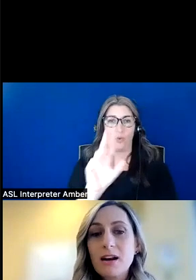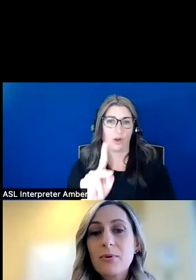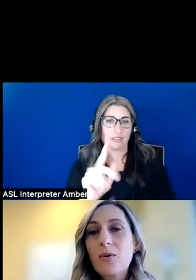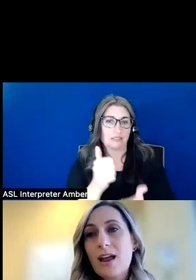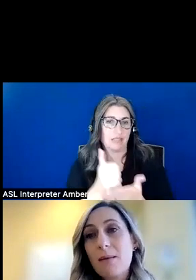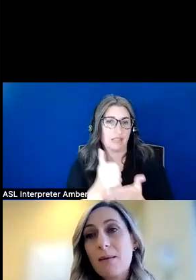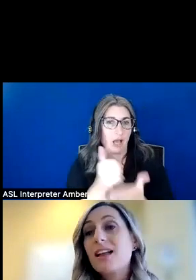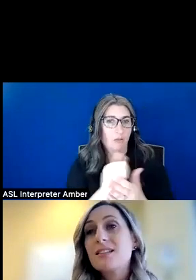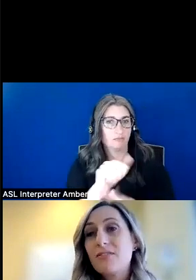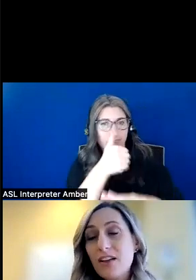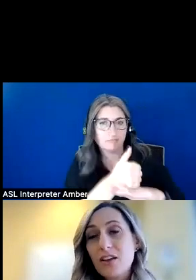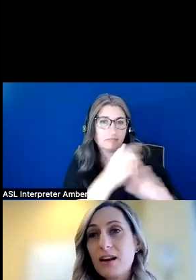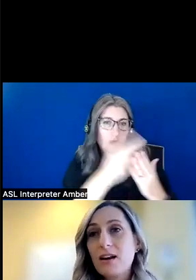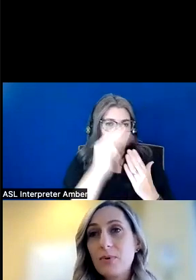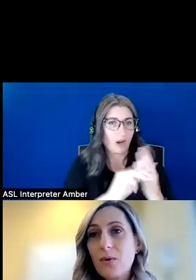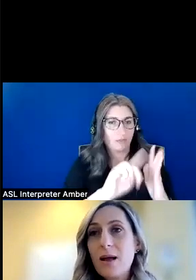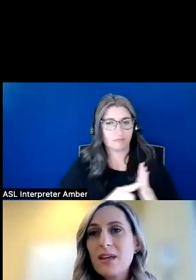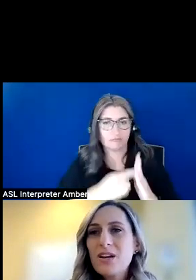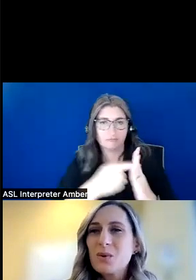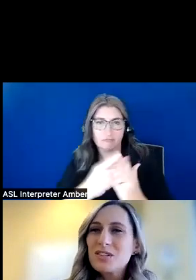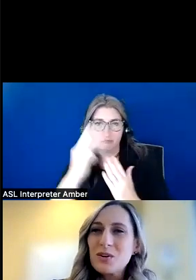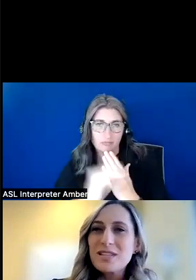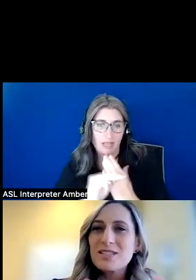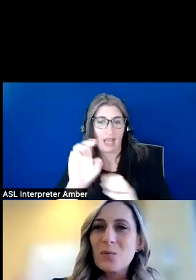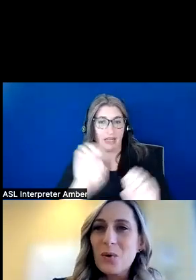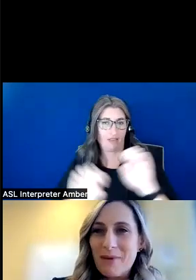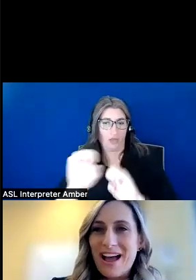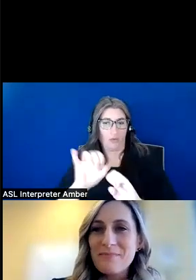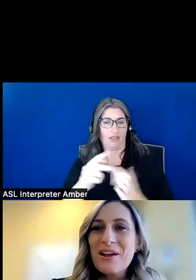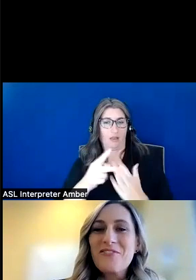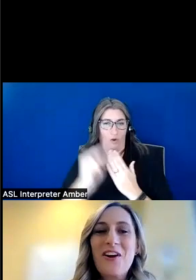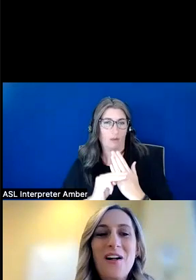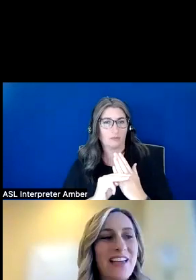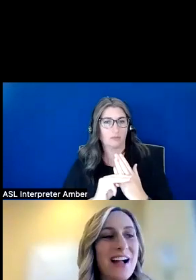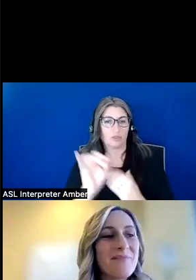implementing a program, and evaluating a program, so it serves as a road map for all of that.